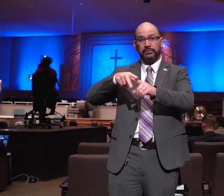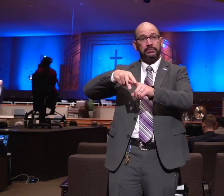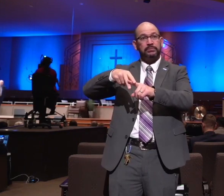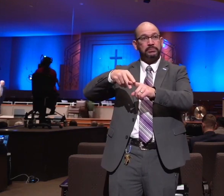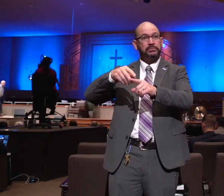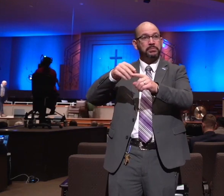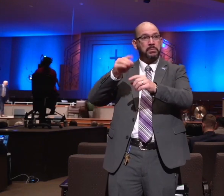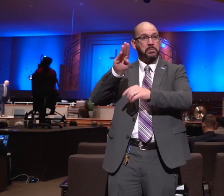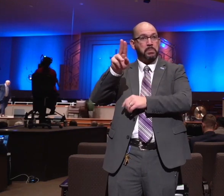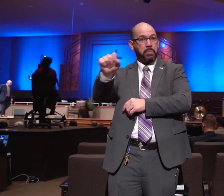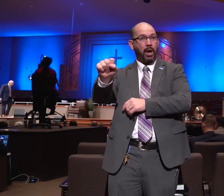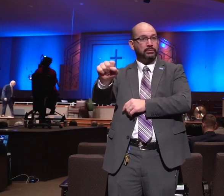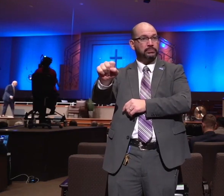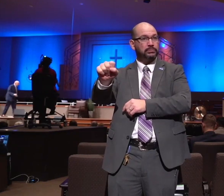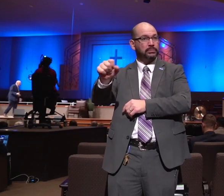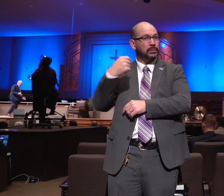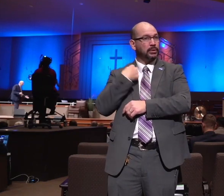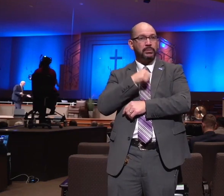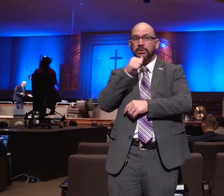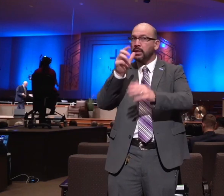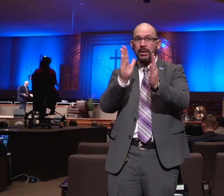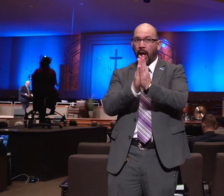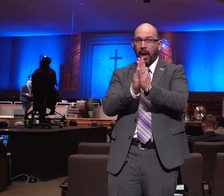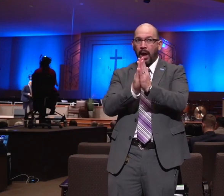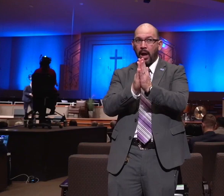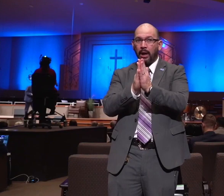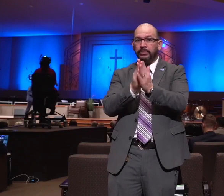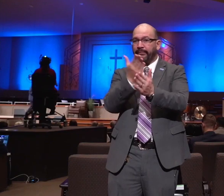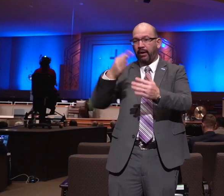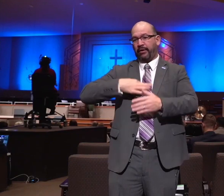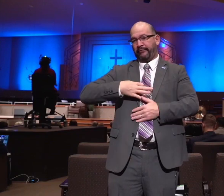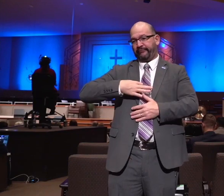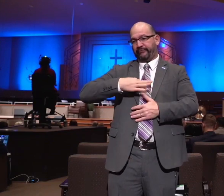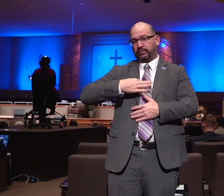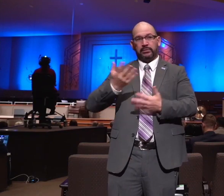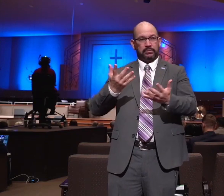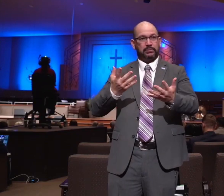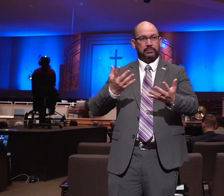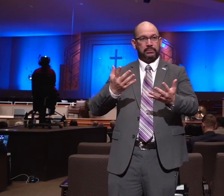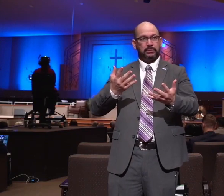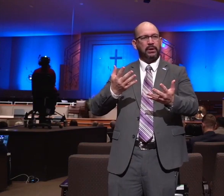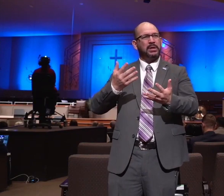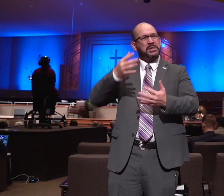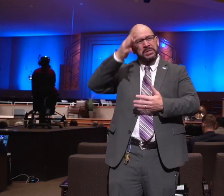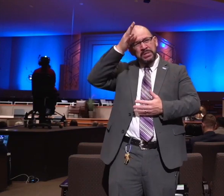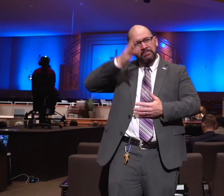we had men that would spend hours under